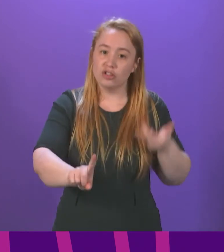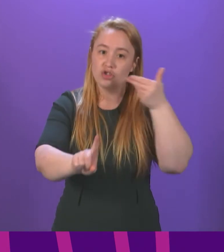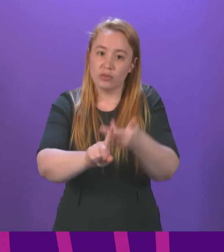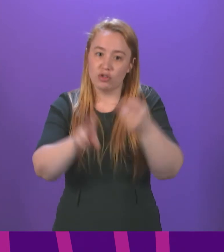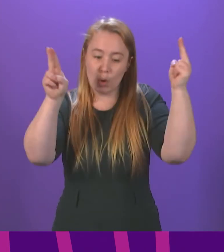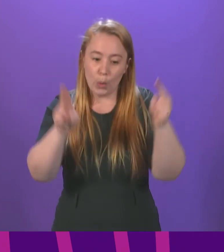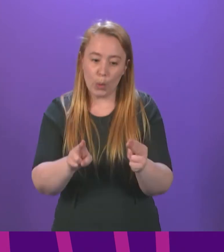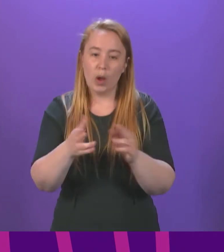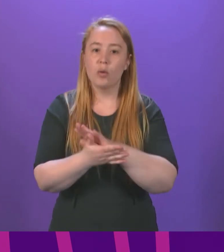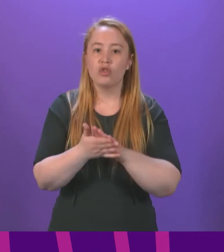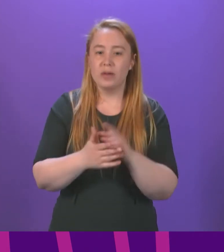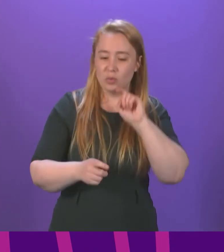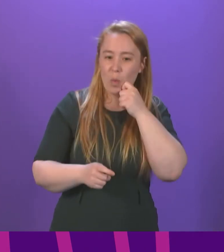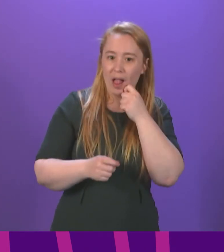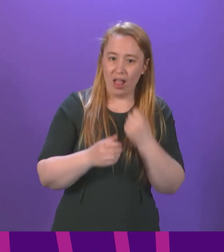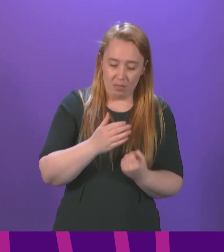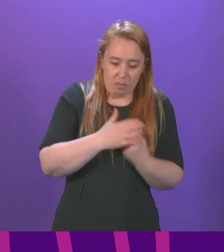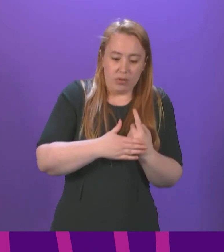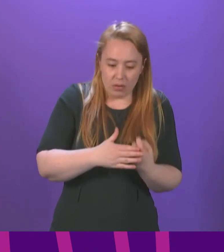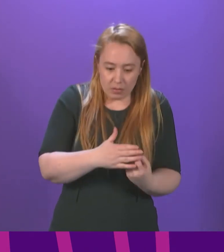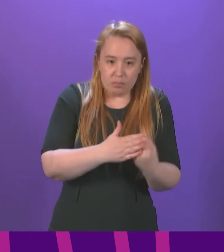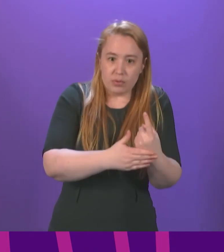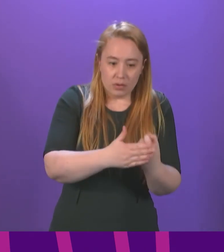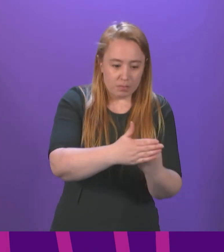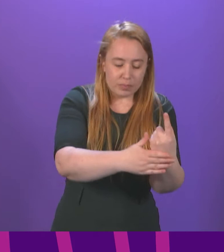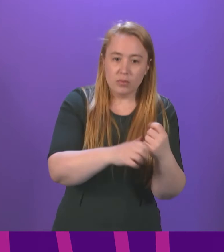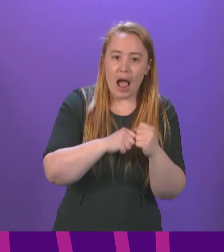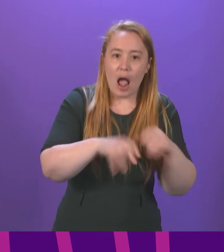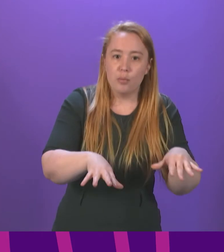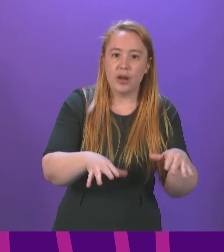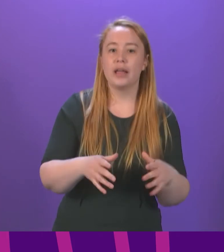to more sporadic outbreaks and there will be a continuing risk of importing new variants